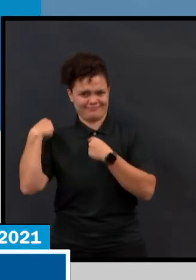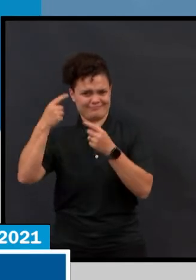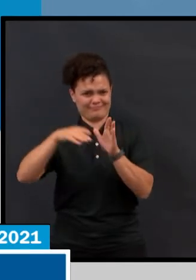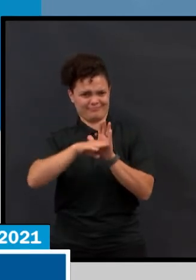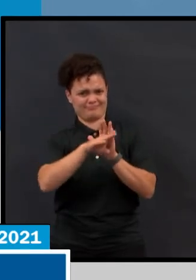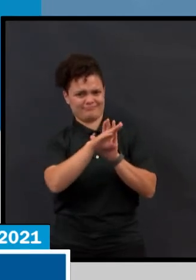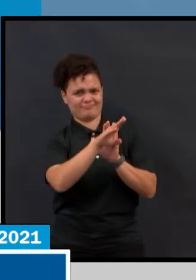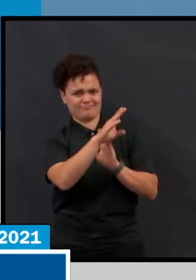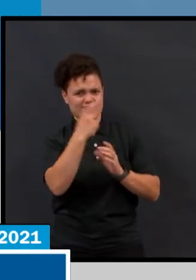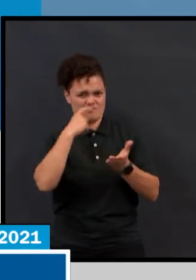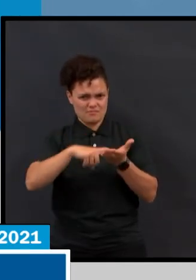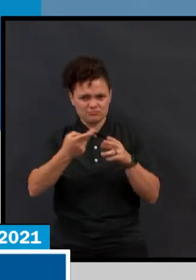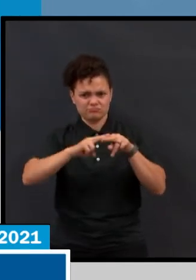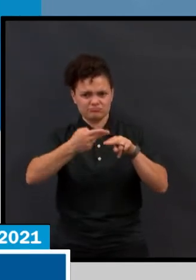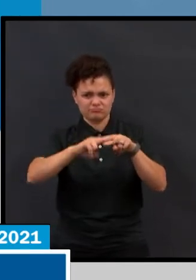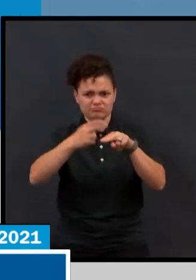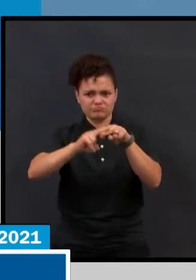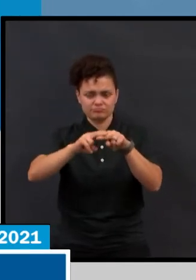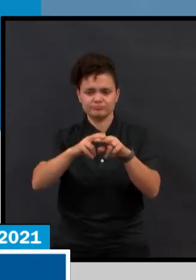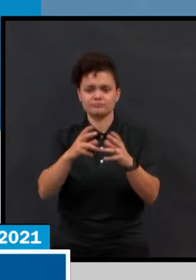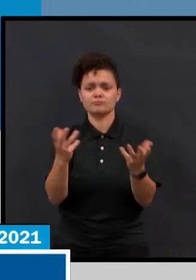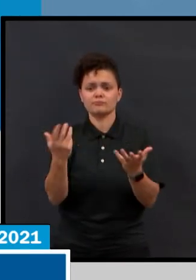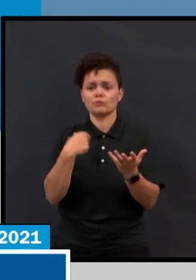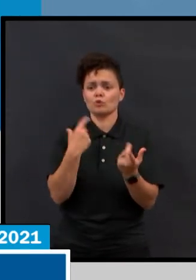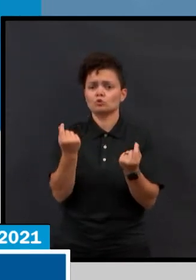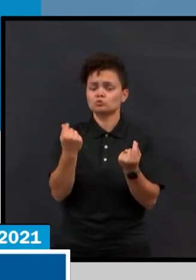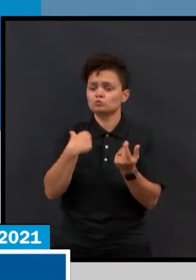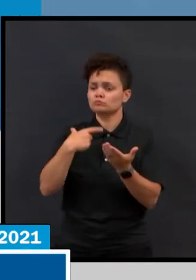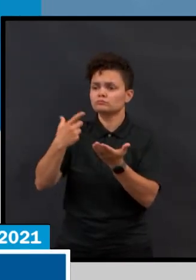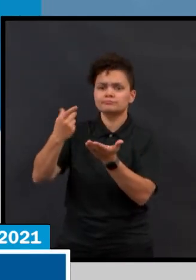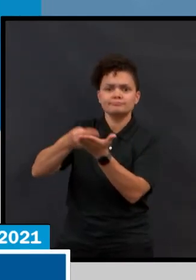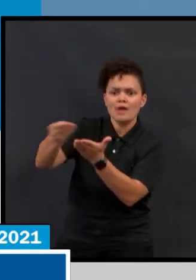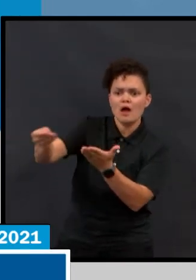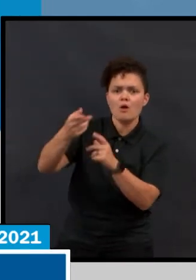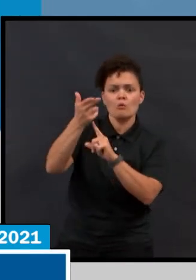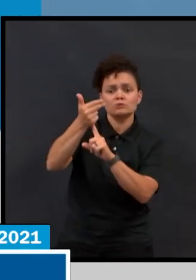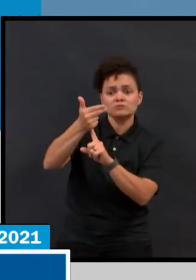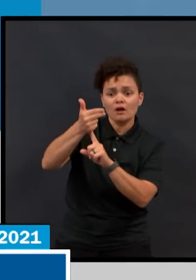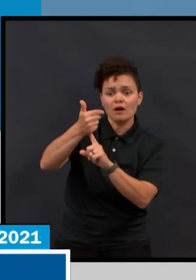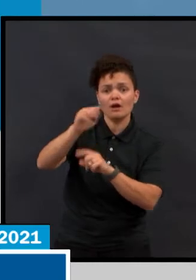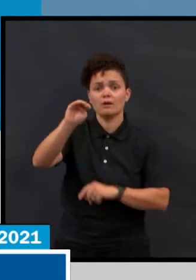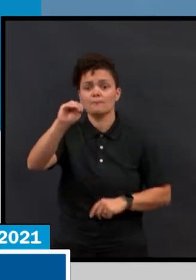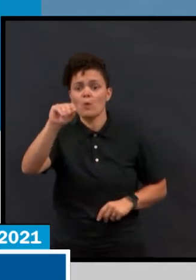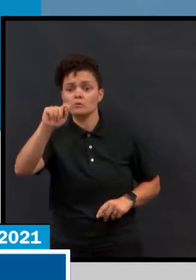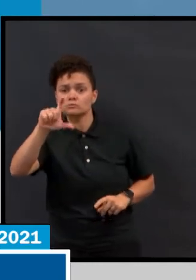more hotels and motels to help those who are on shelter in the city more housing vouchers more